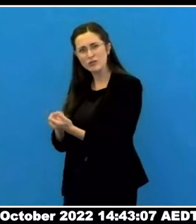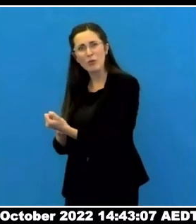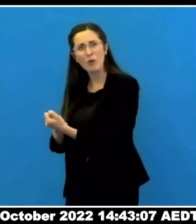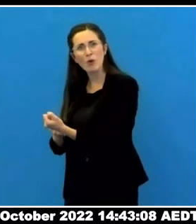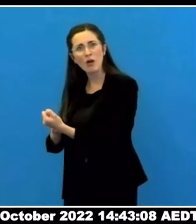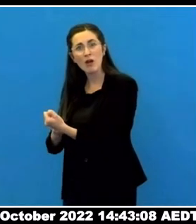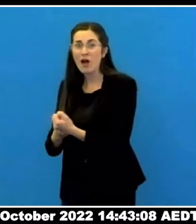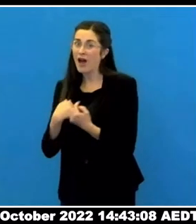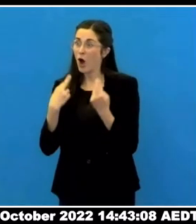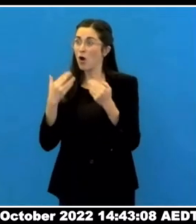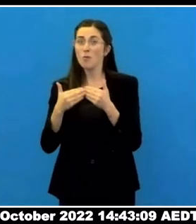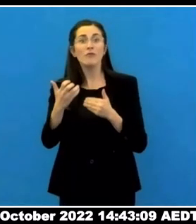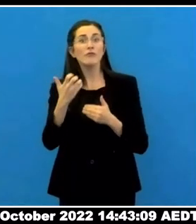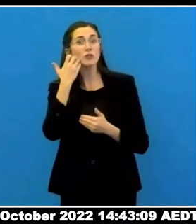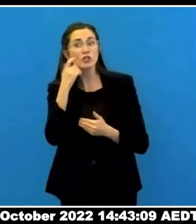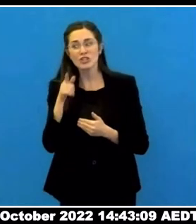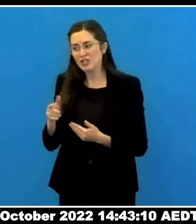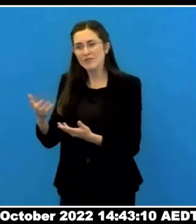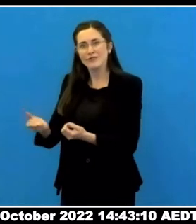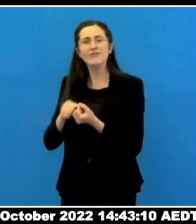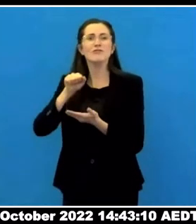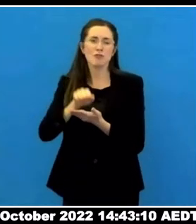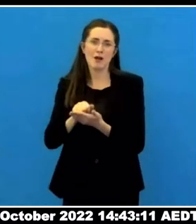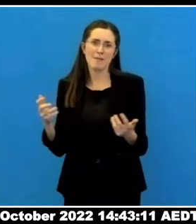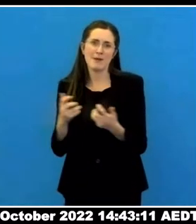and services she needs to live a happy life